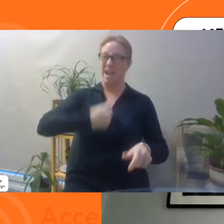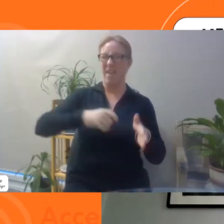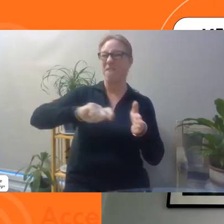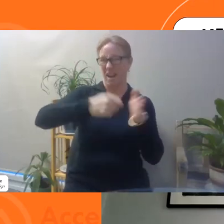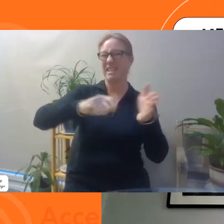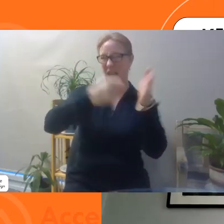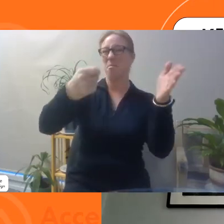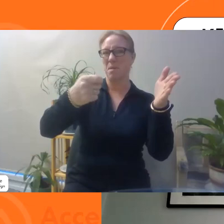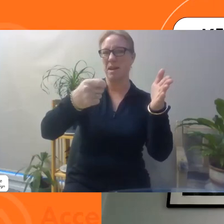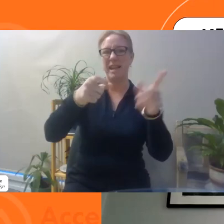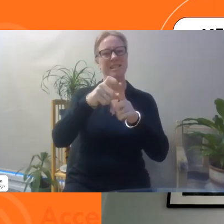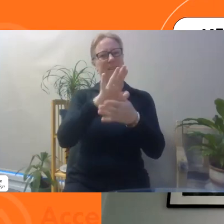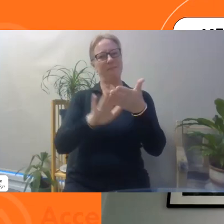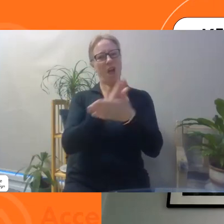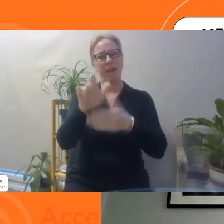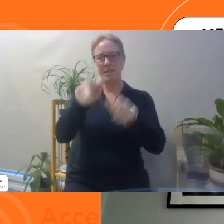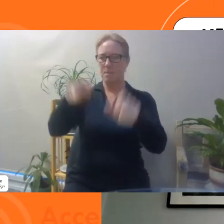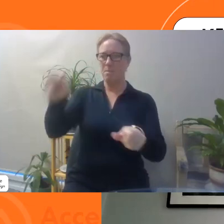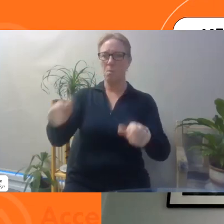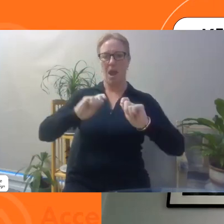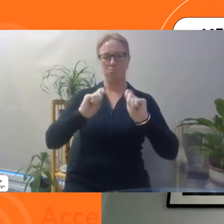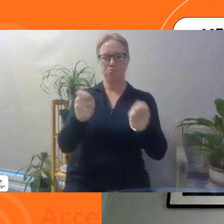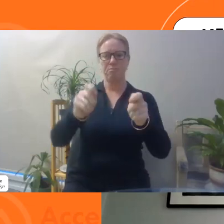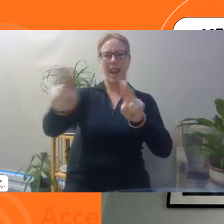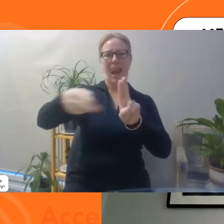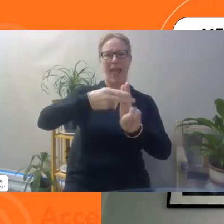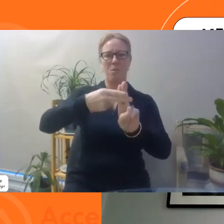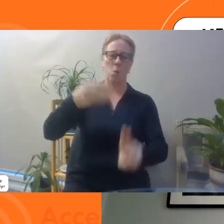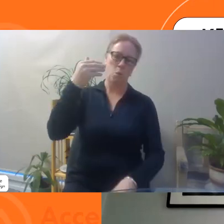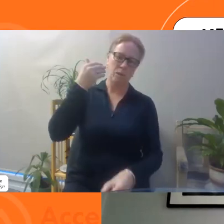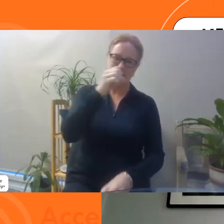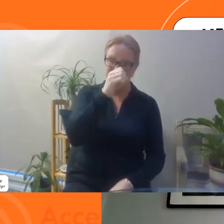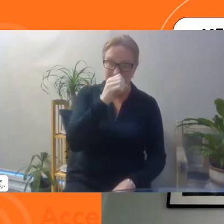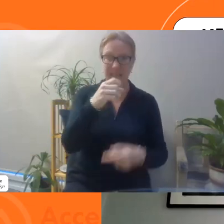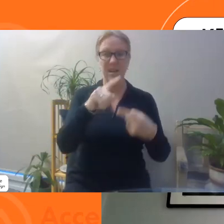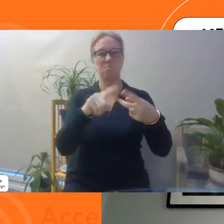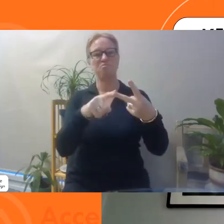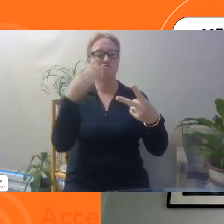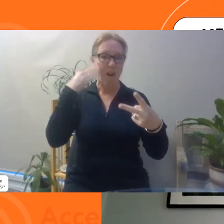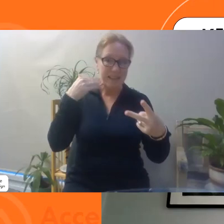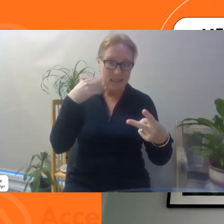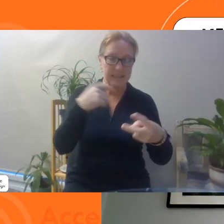defines people by their impairments. Like sexism and racism, it classifies